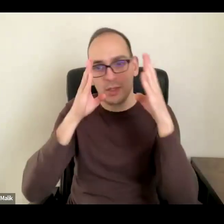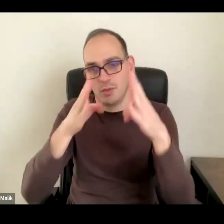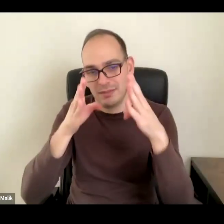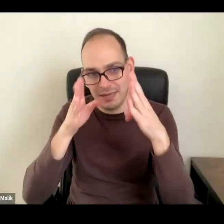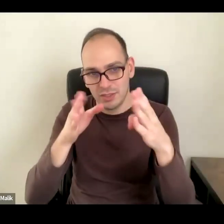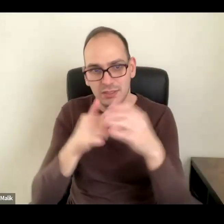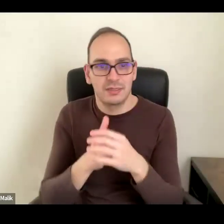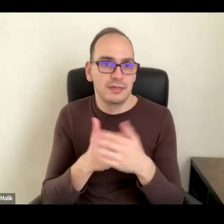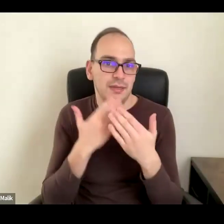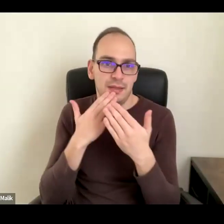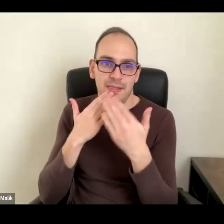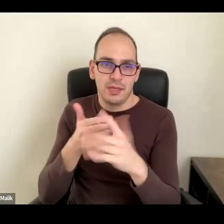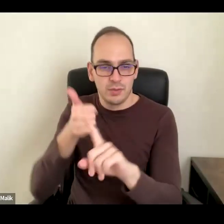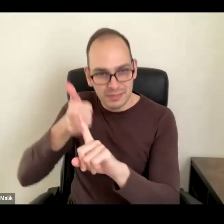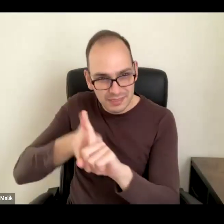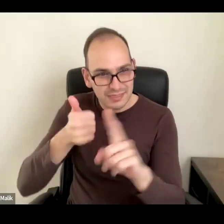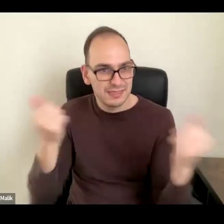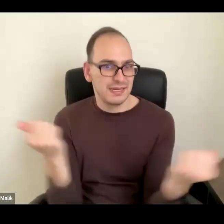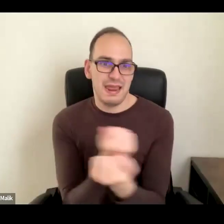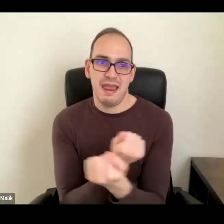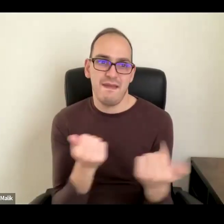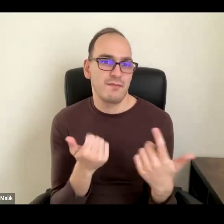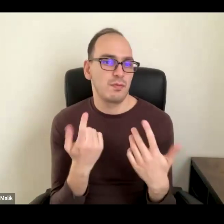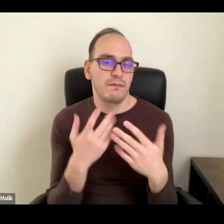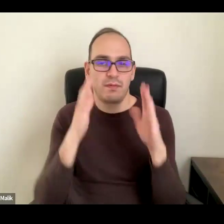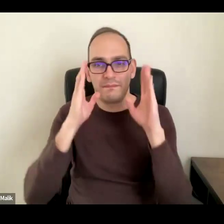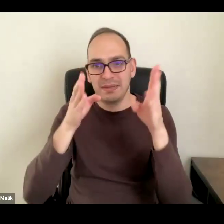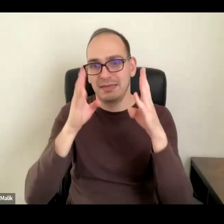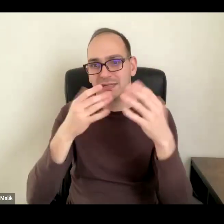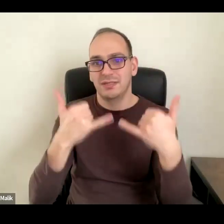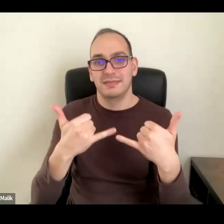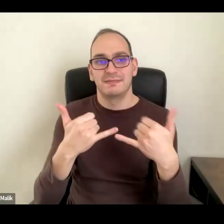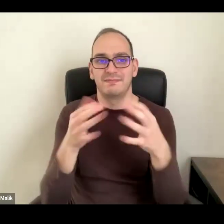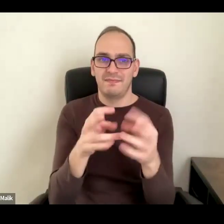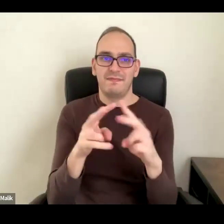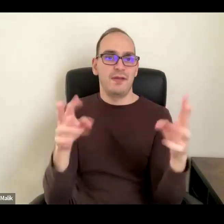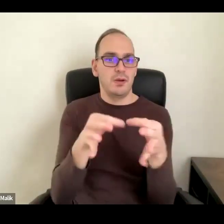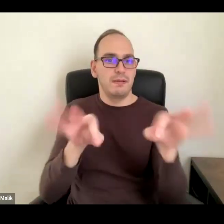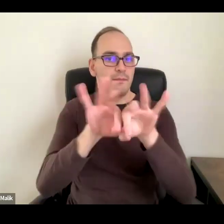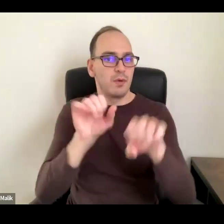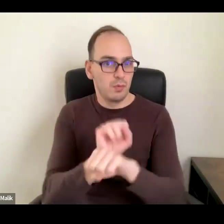And I want to thank you each and everyone for paying attention to this very important work. And